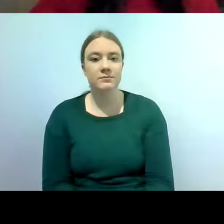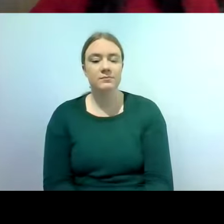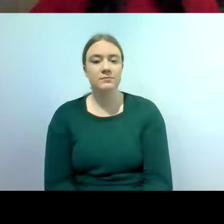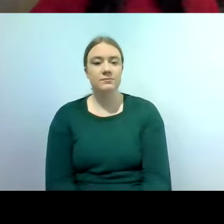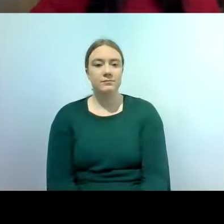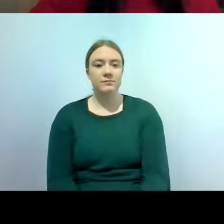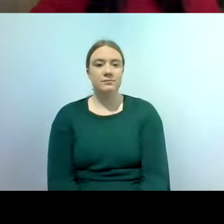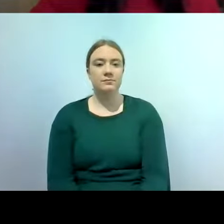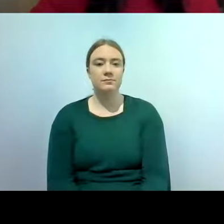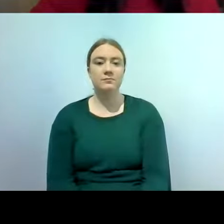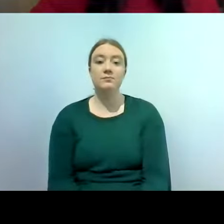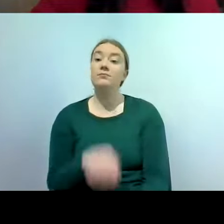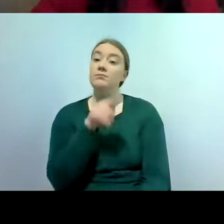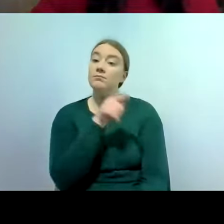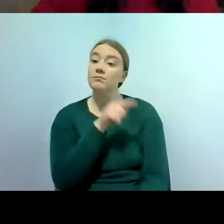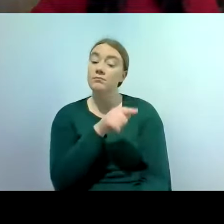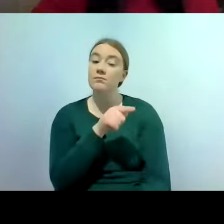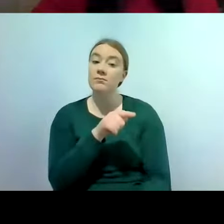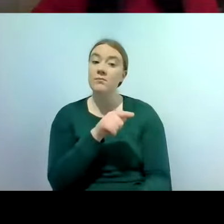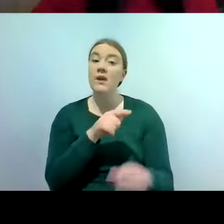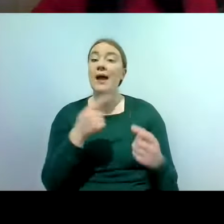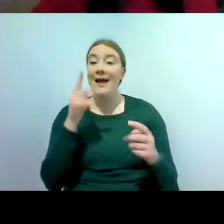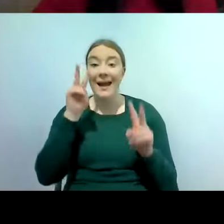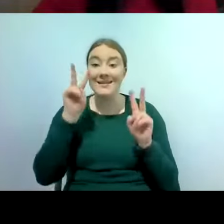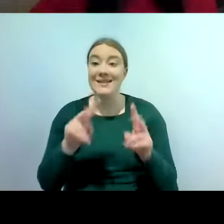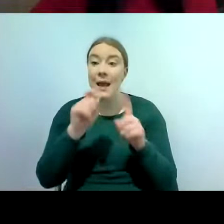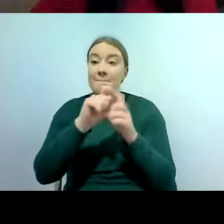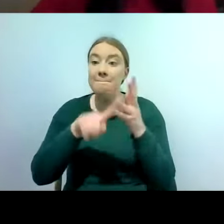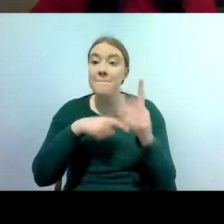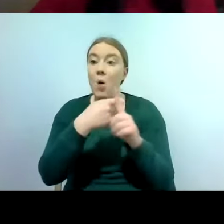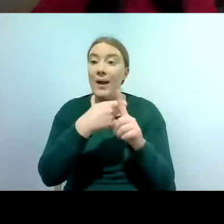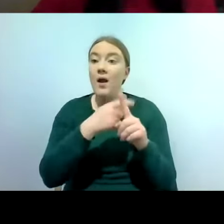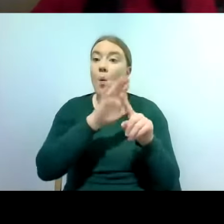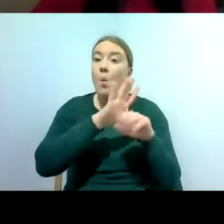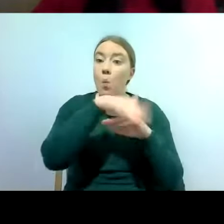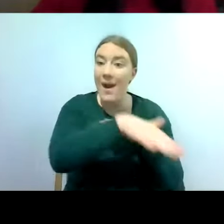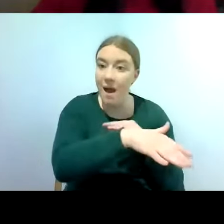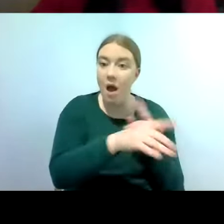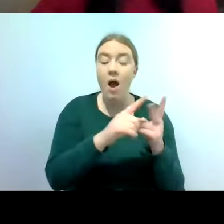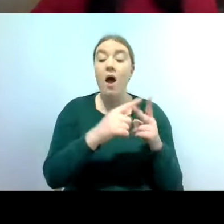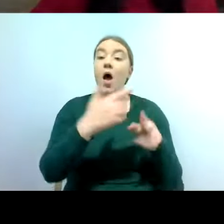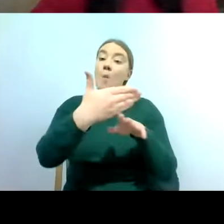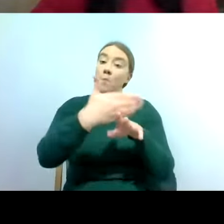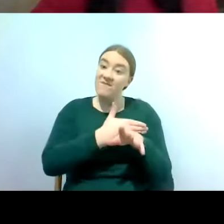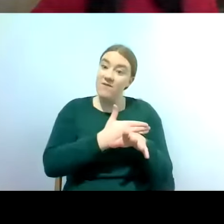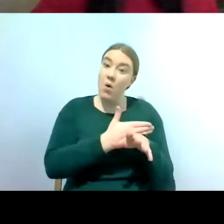and here we've got powick weir so you could also select before or after the weir alteration